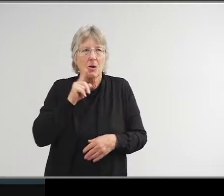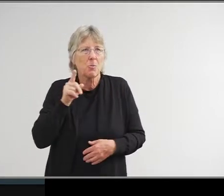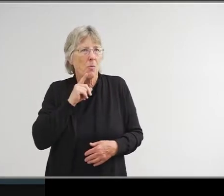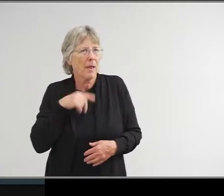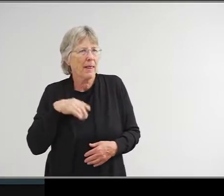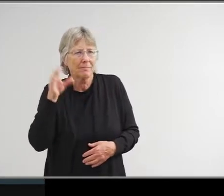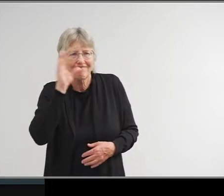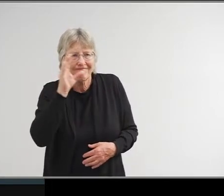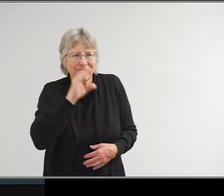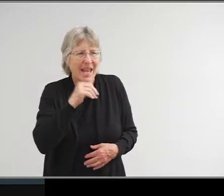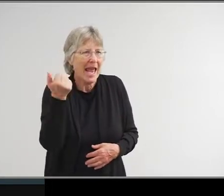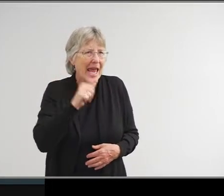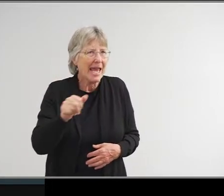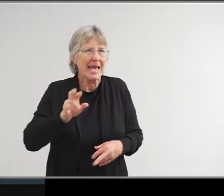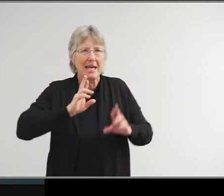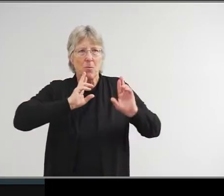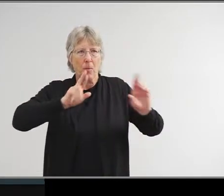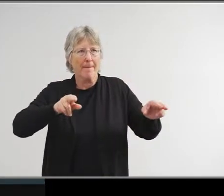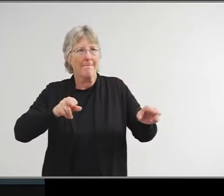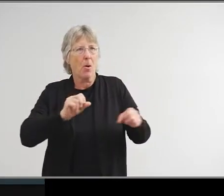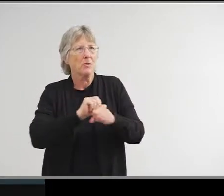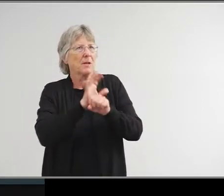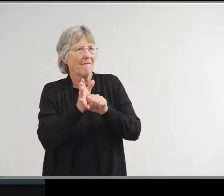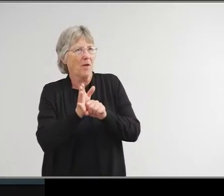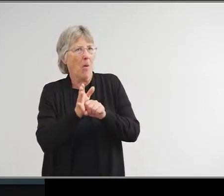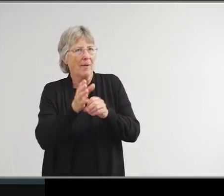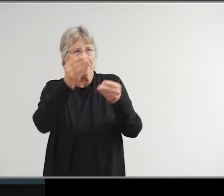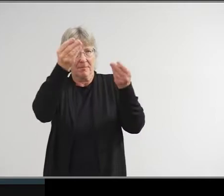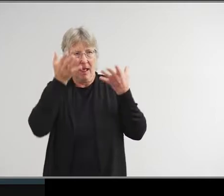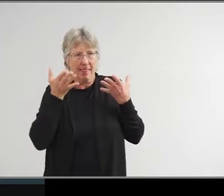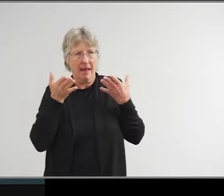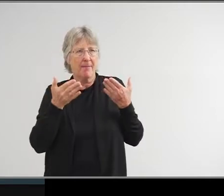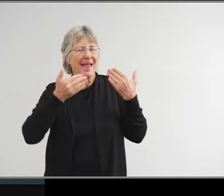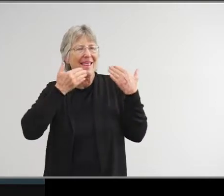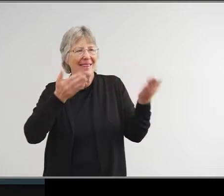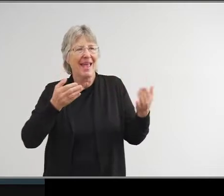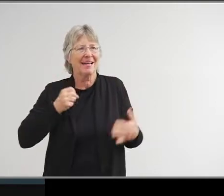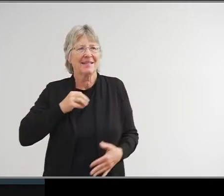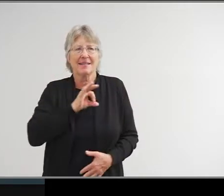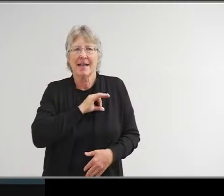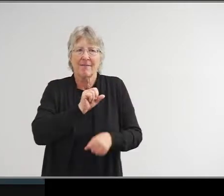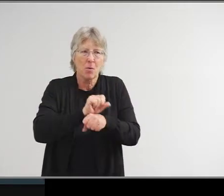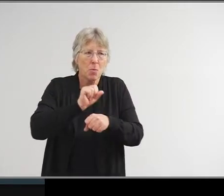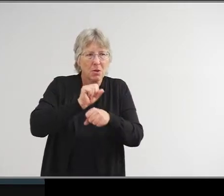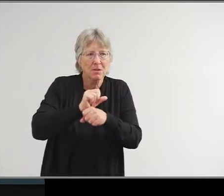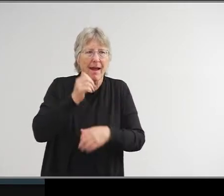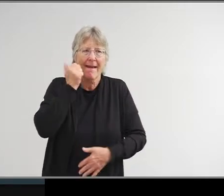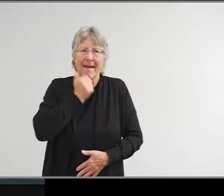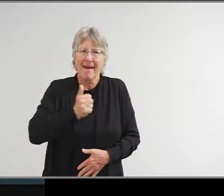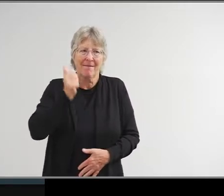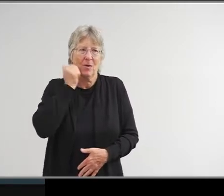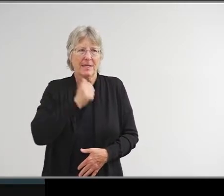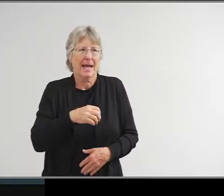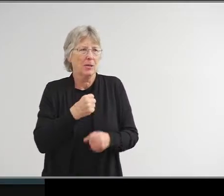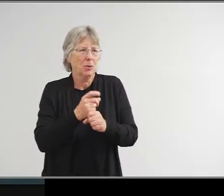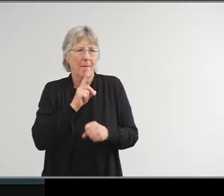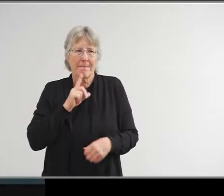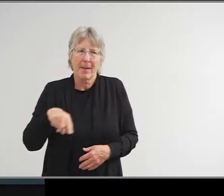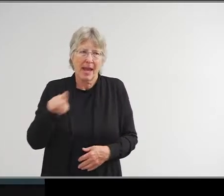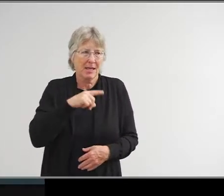that have been brought to our attention. And I want to thank the staff who works on that every single day to ensure that we address concerns